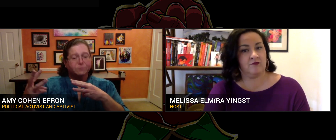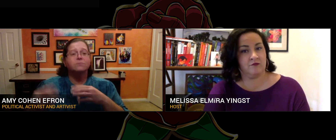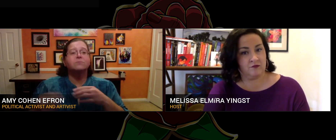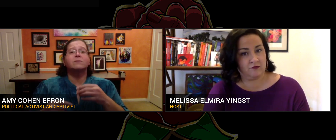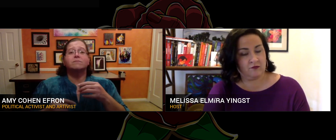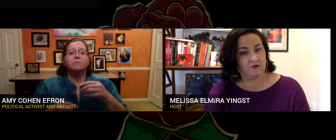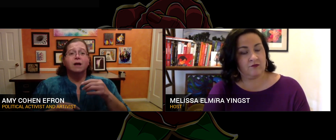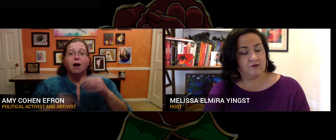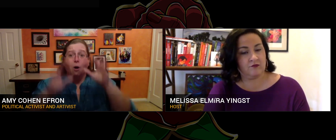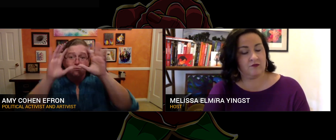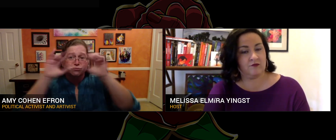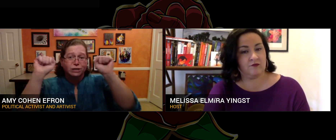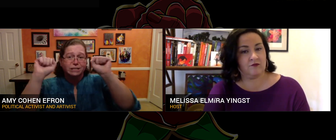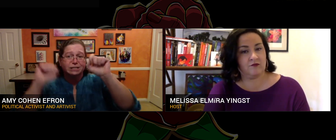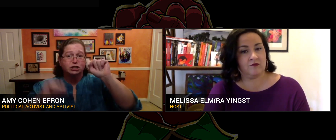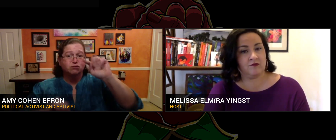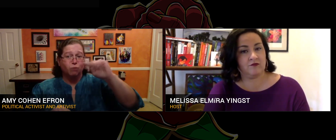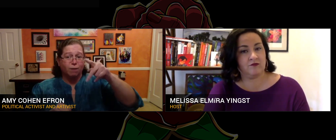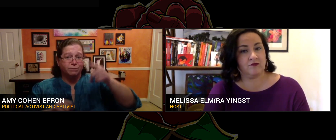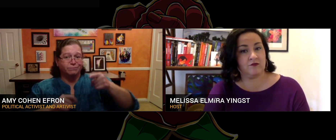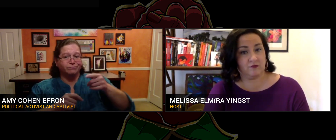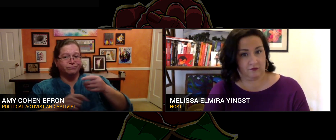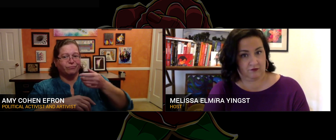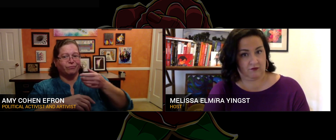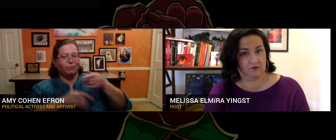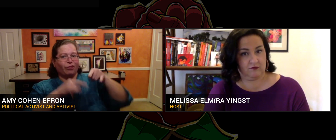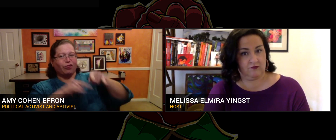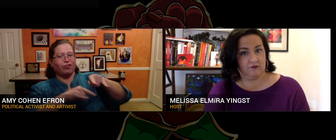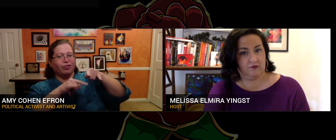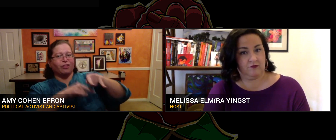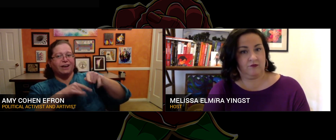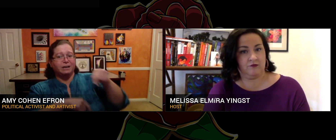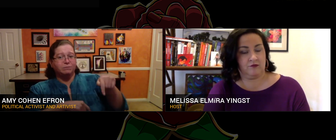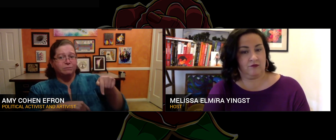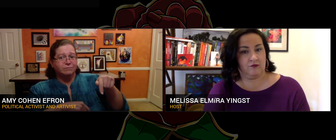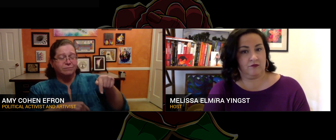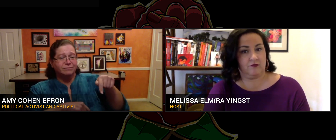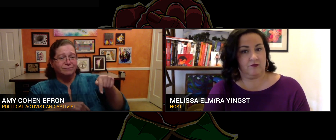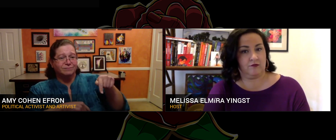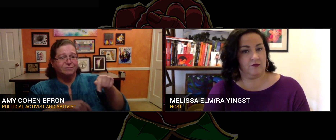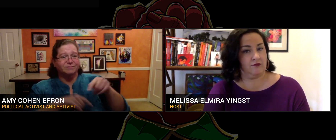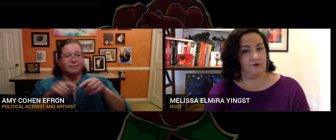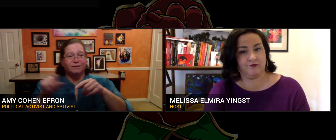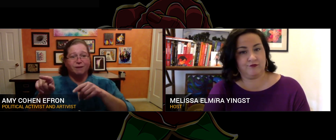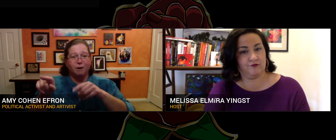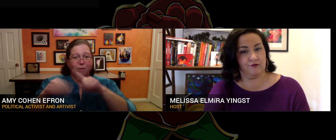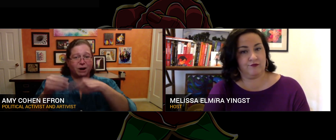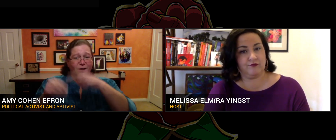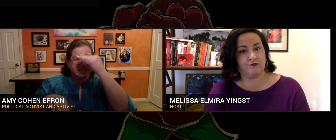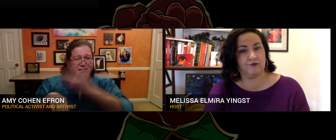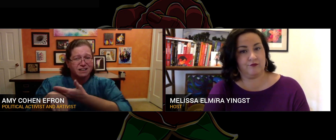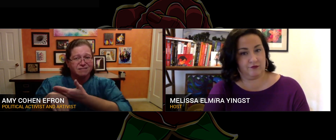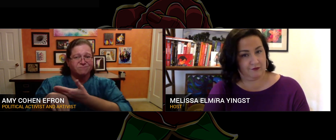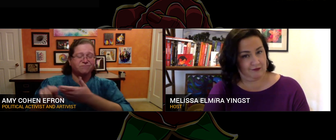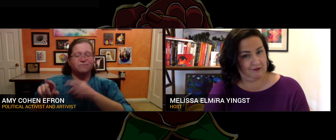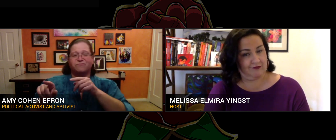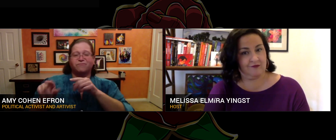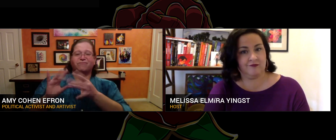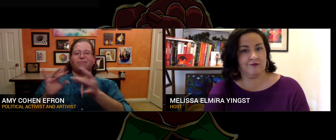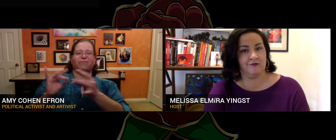President Trump made fun of him, -about their son!